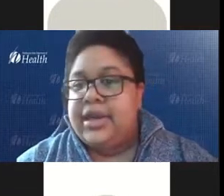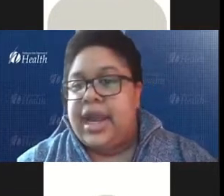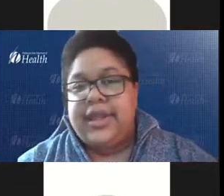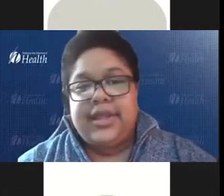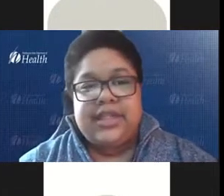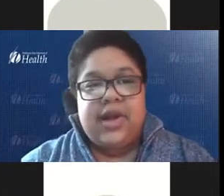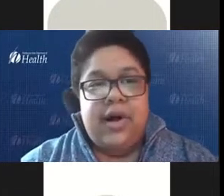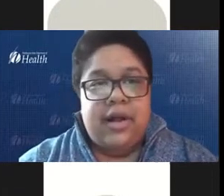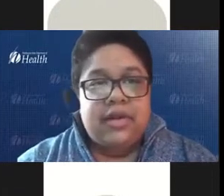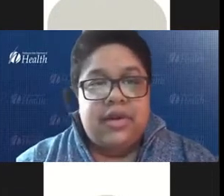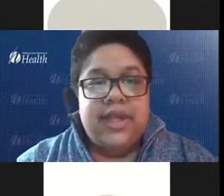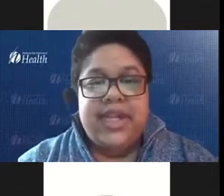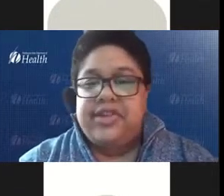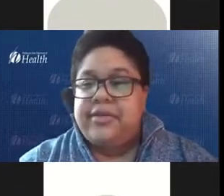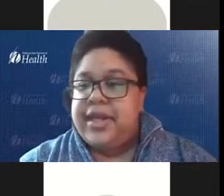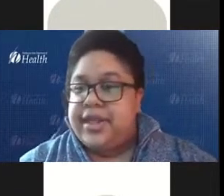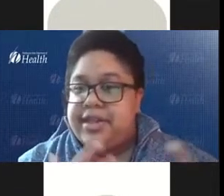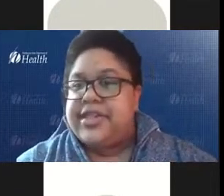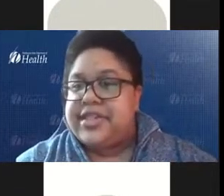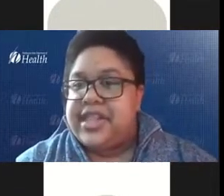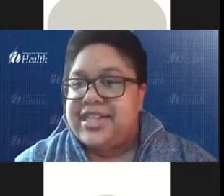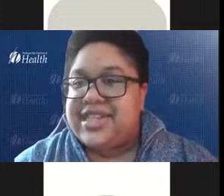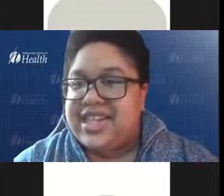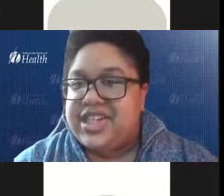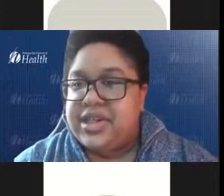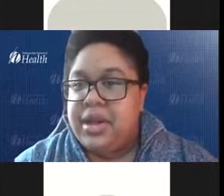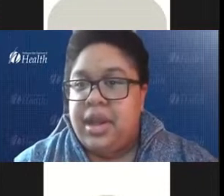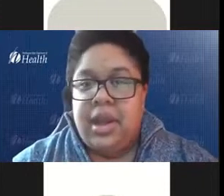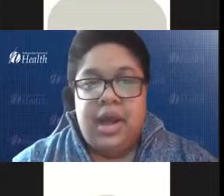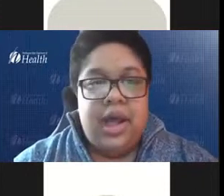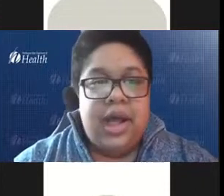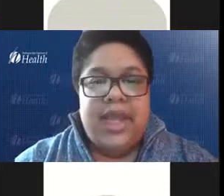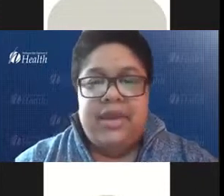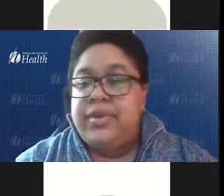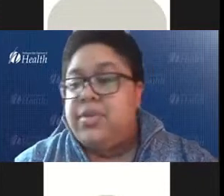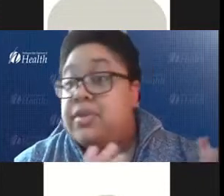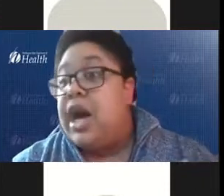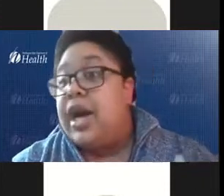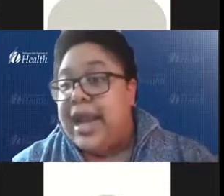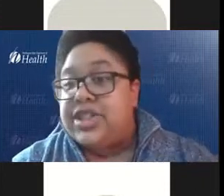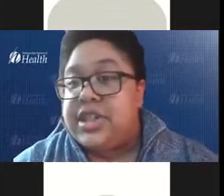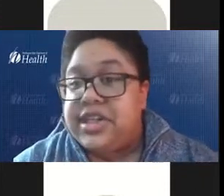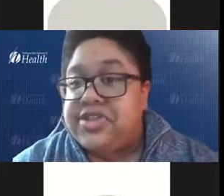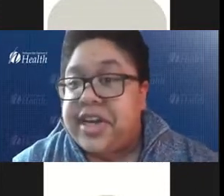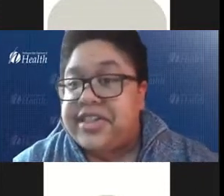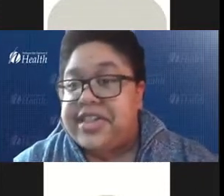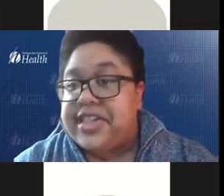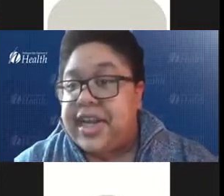I think that's all. We didn't do anything to this last section and we will not actually address it today.